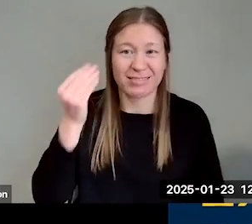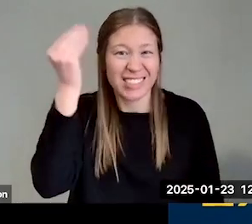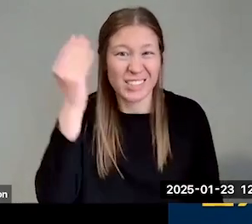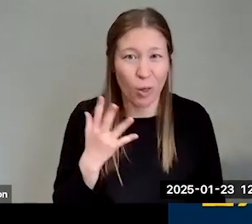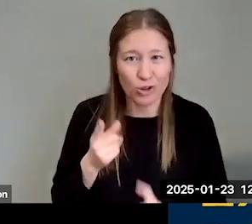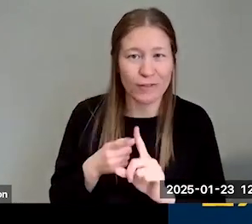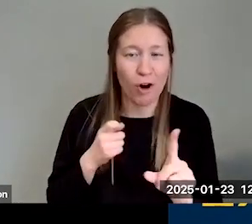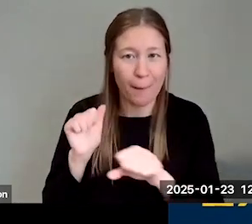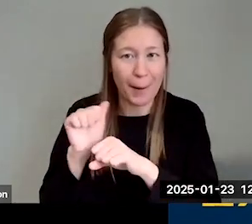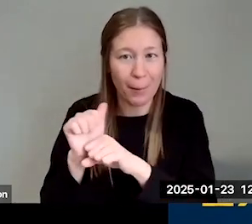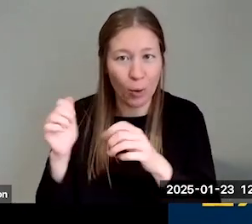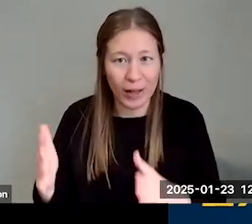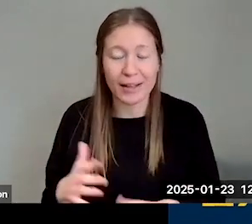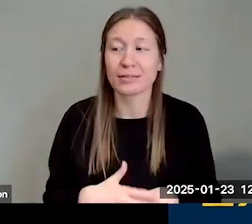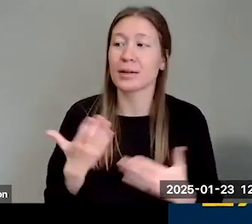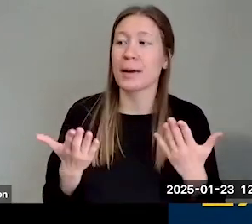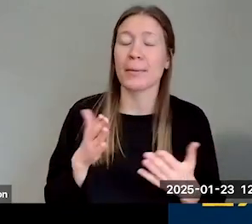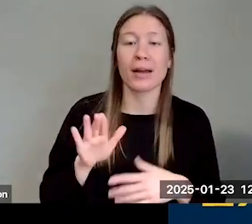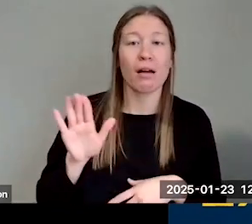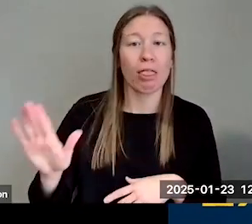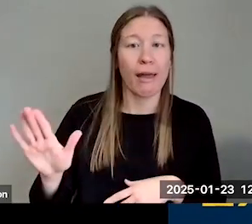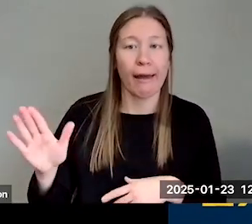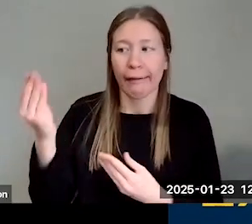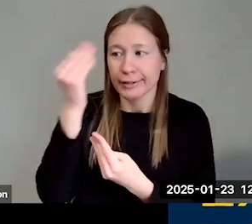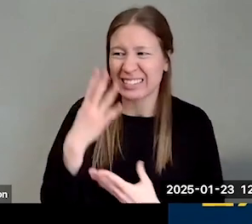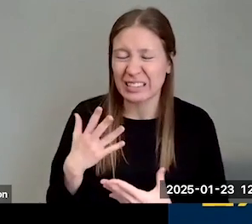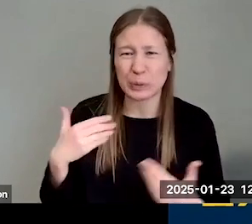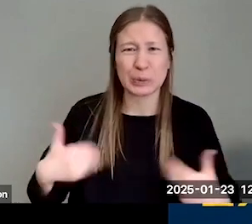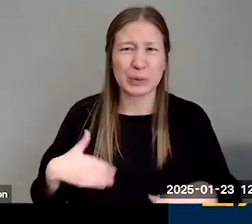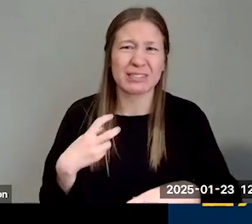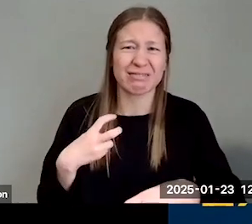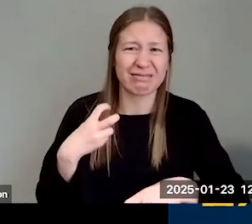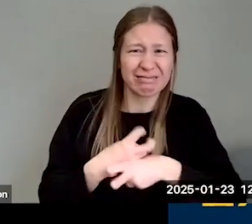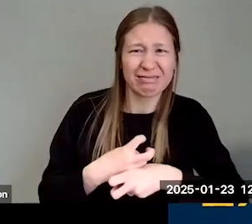somebody who reports having a difficult time getting to work because of their condition,